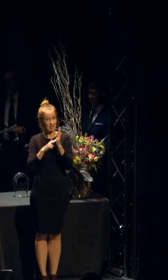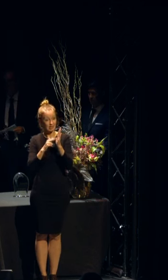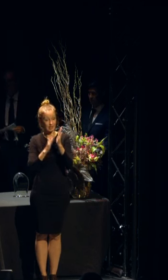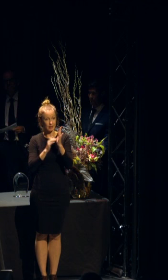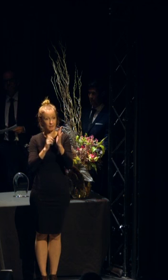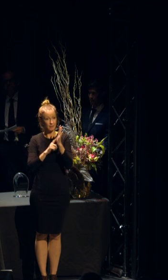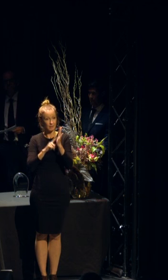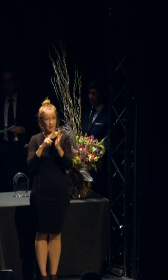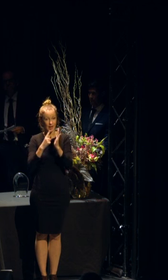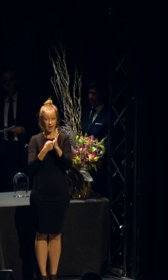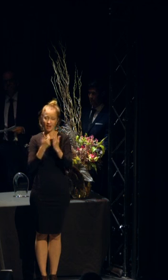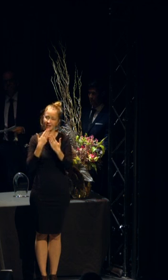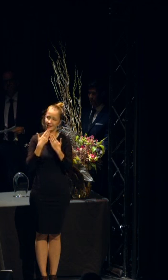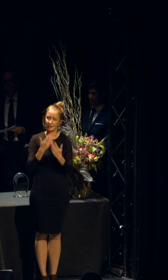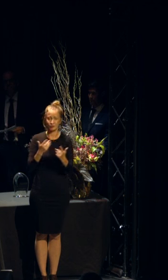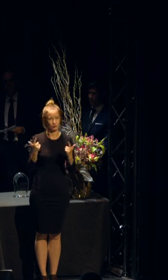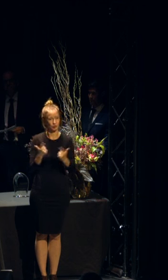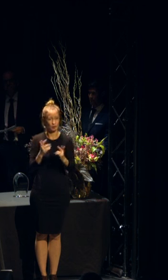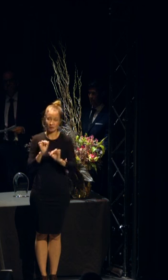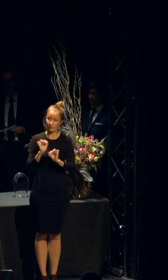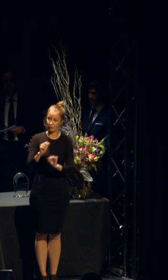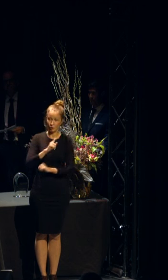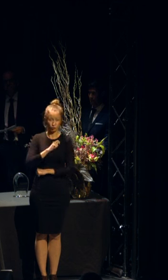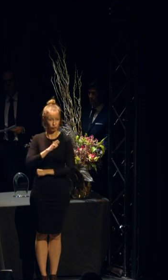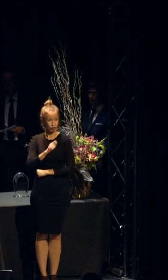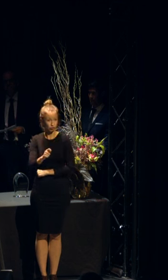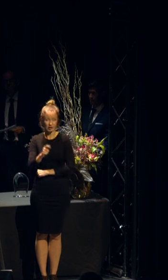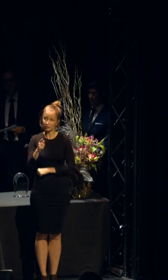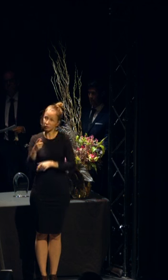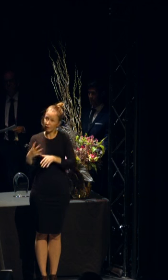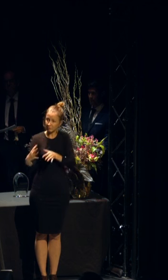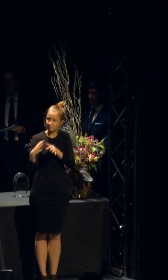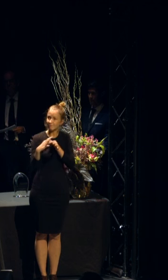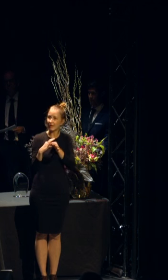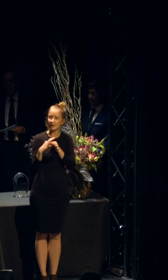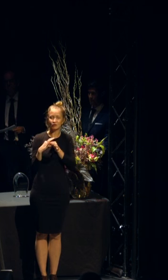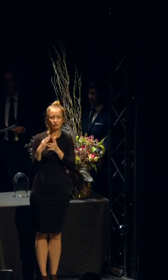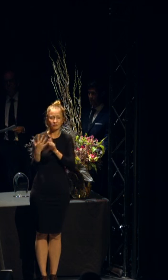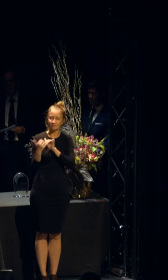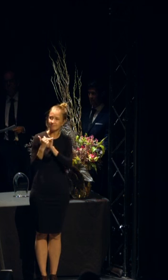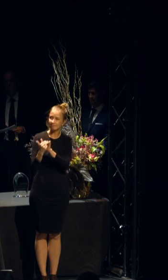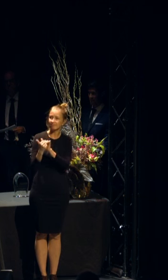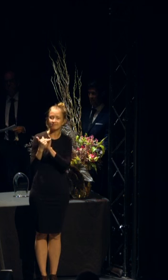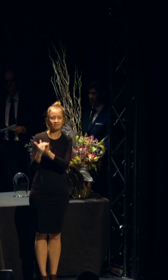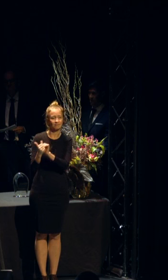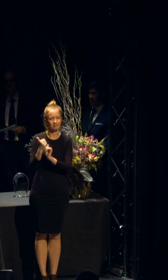thank you so much for your trust, engagement, and for your comradeship.